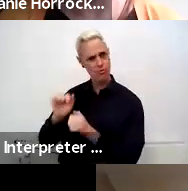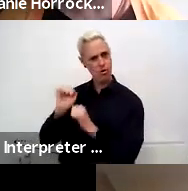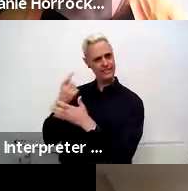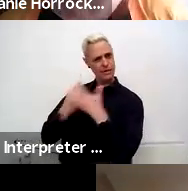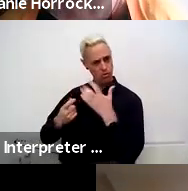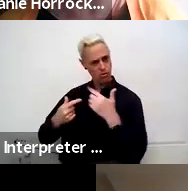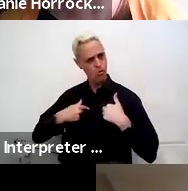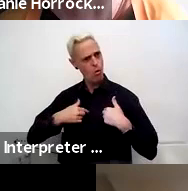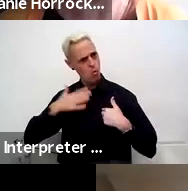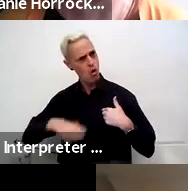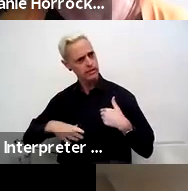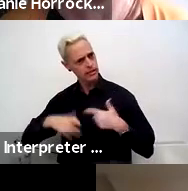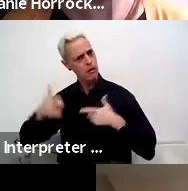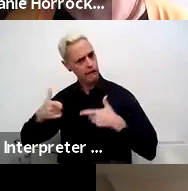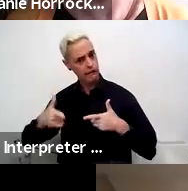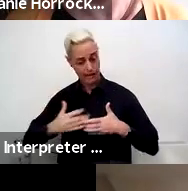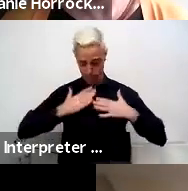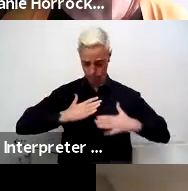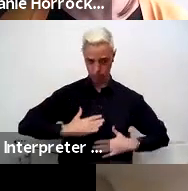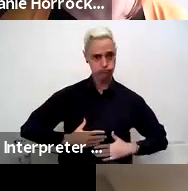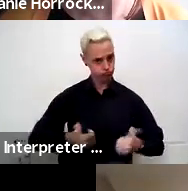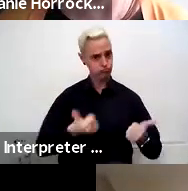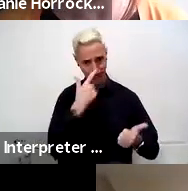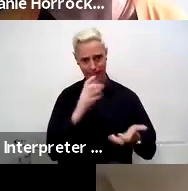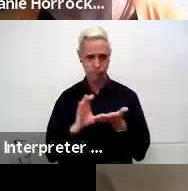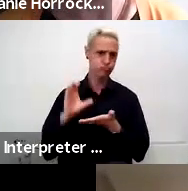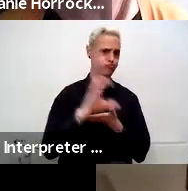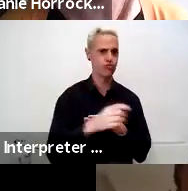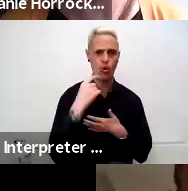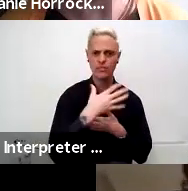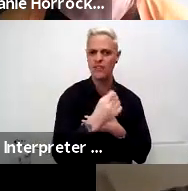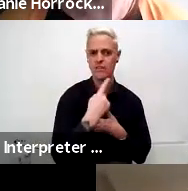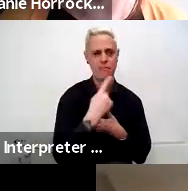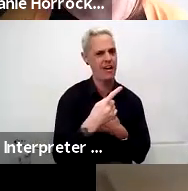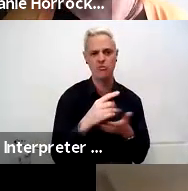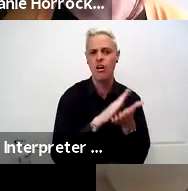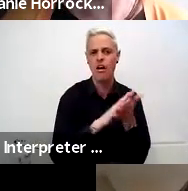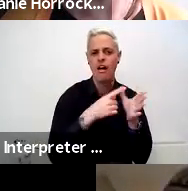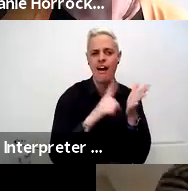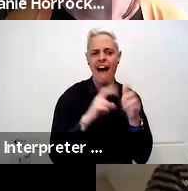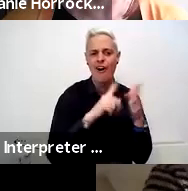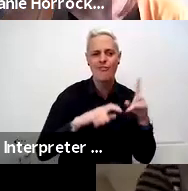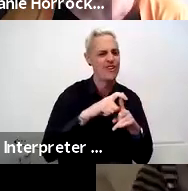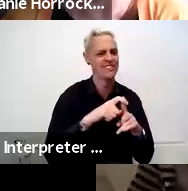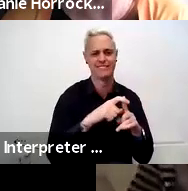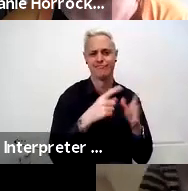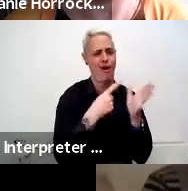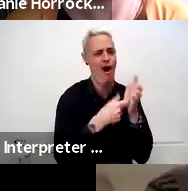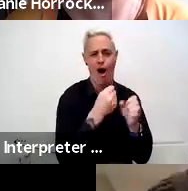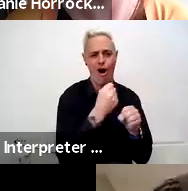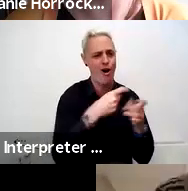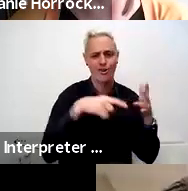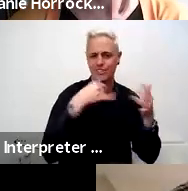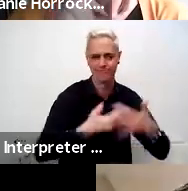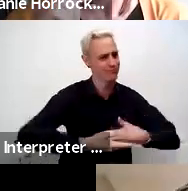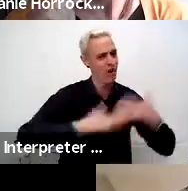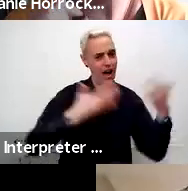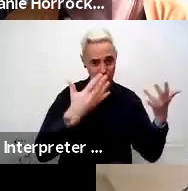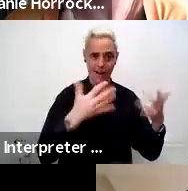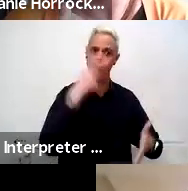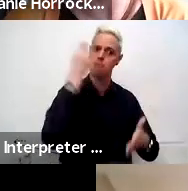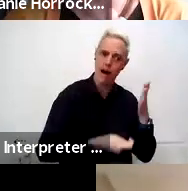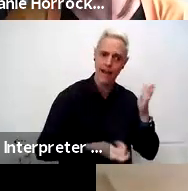if you want to bike. If you're able bodied you can go and spend about 150 quid in Whole Foods and all costs anywhere else. And you can go out and start cycling.